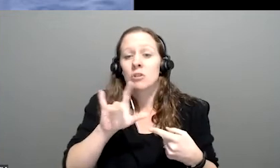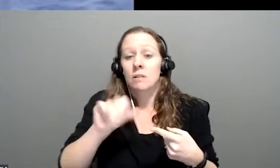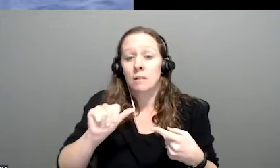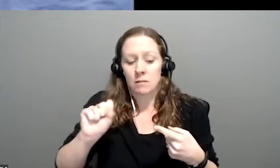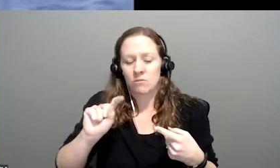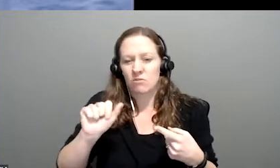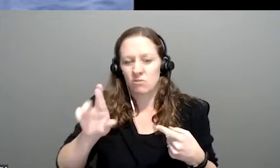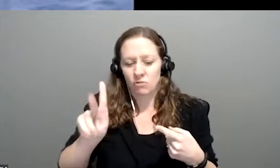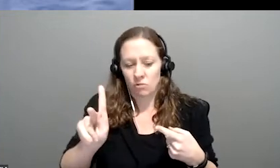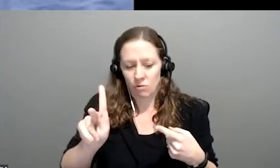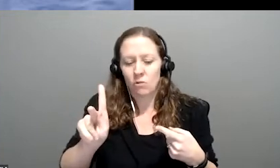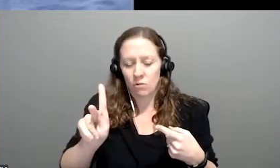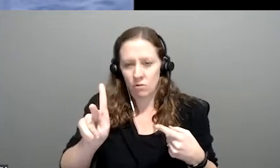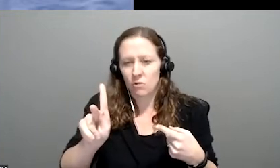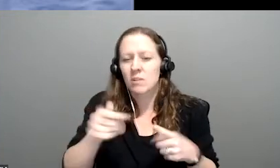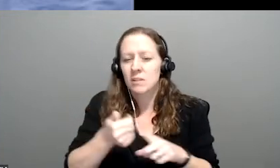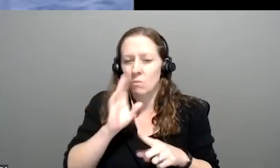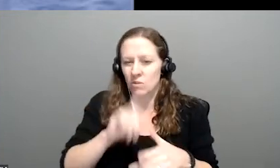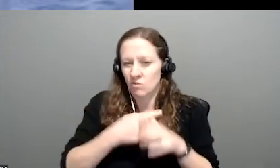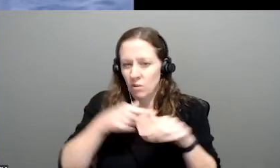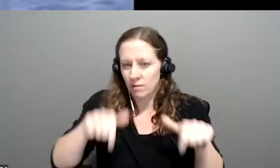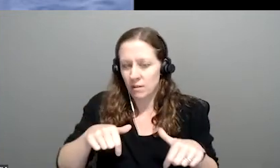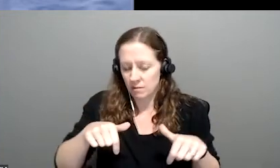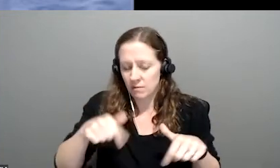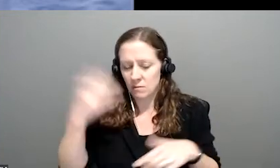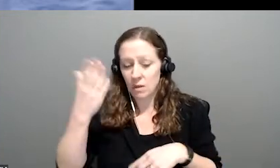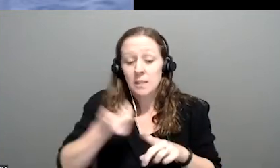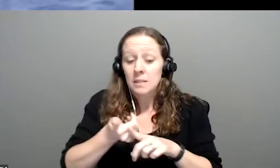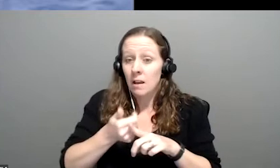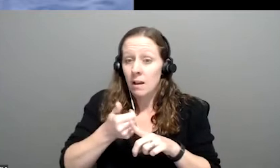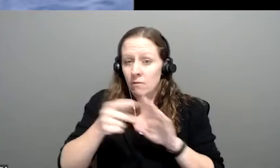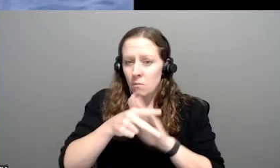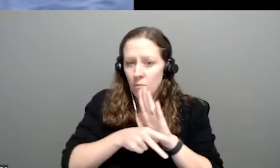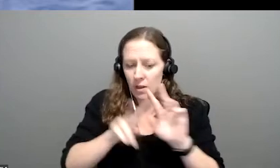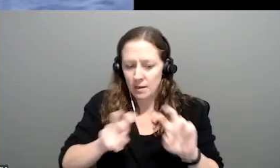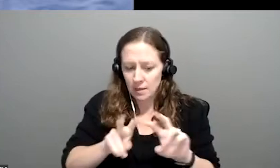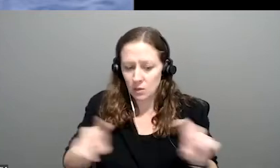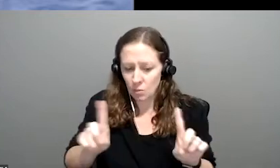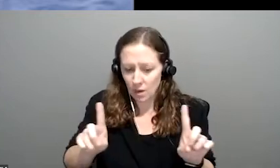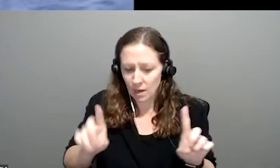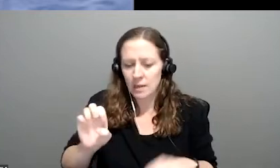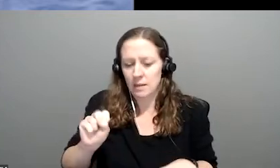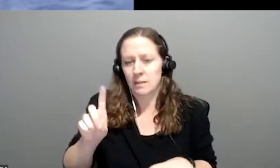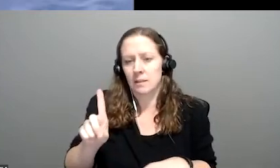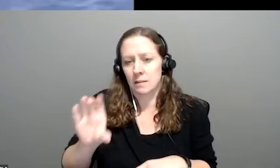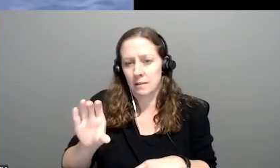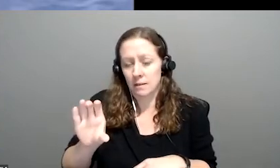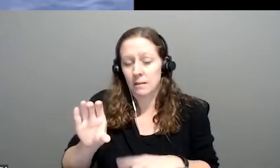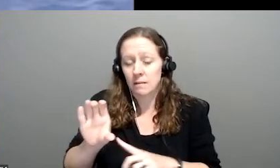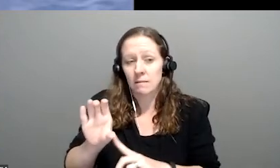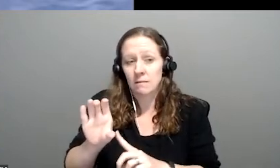presentation. Jessica a Policy Officer in ESDC. She is committed to strengthening Gender-Based